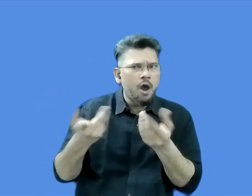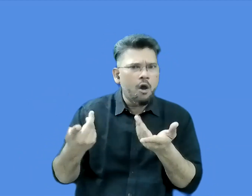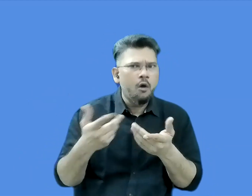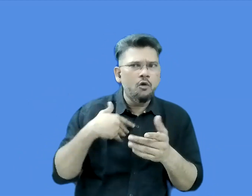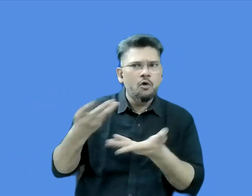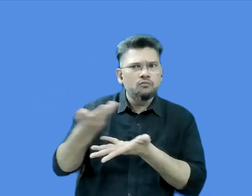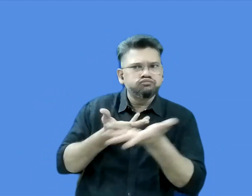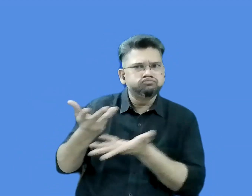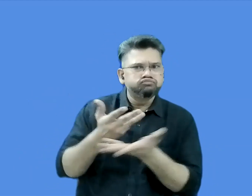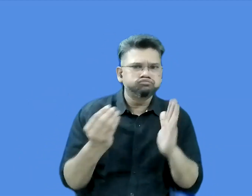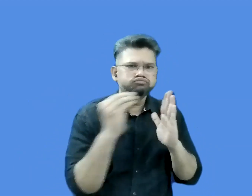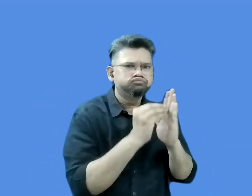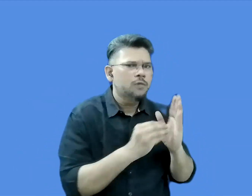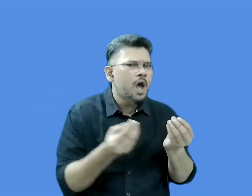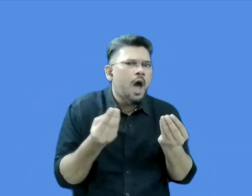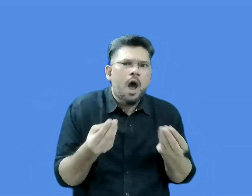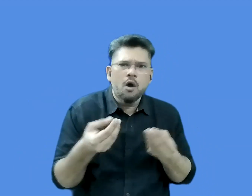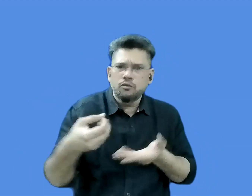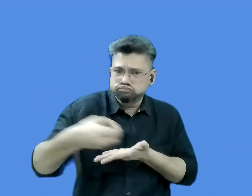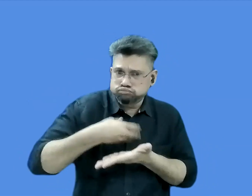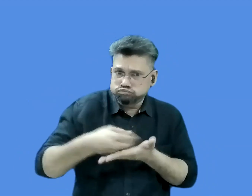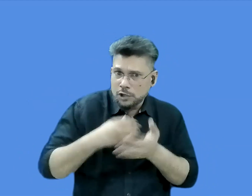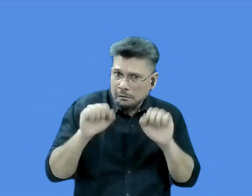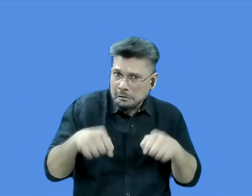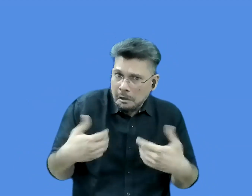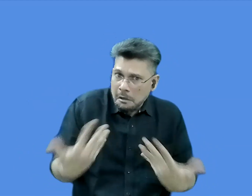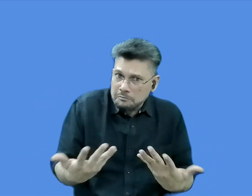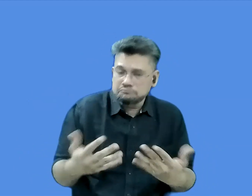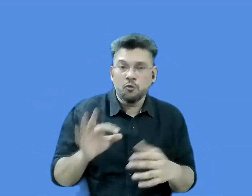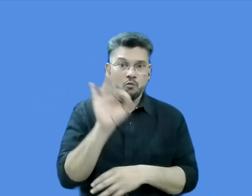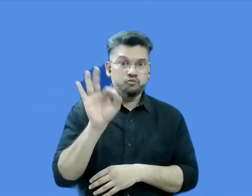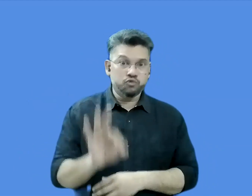could please explain how you include those in the toolkit, the